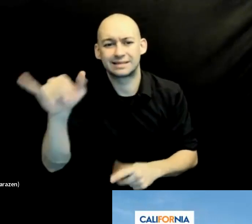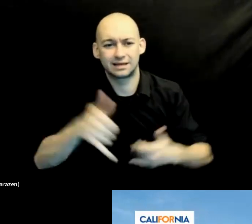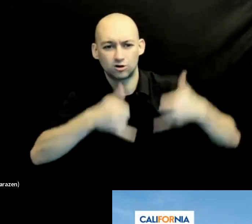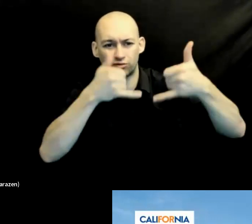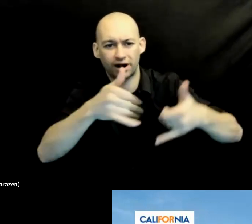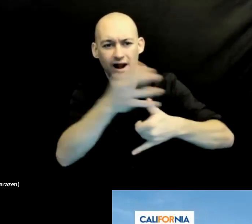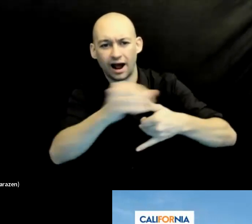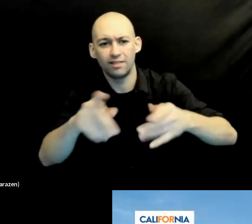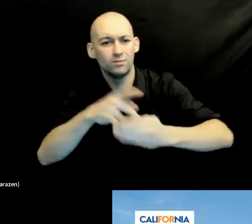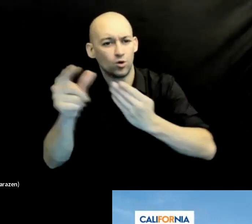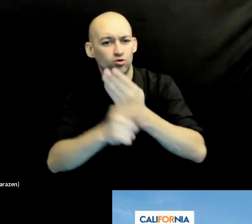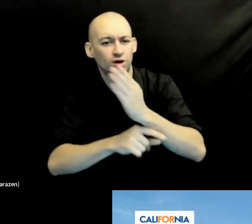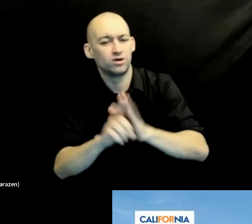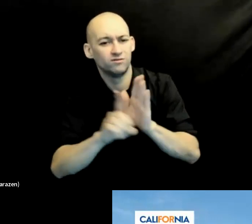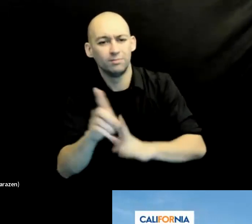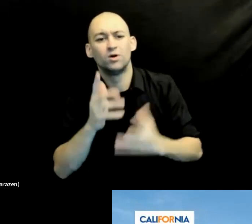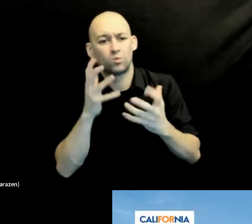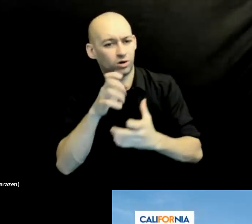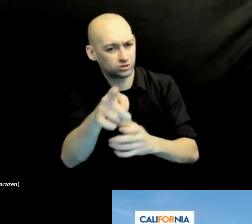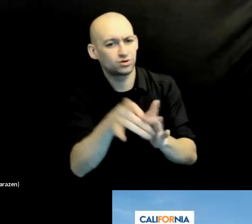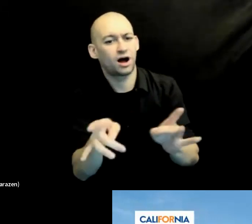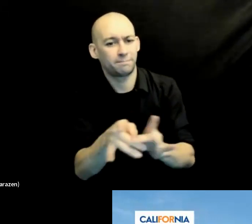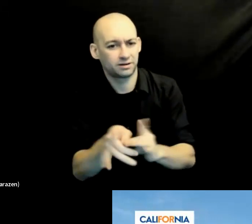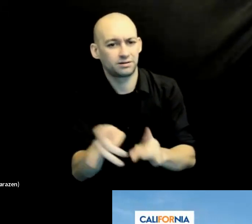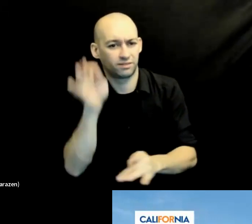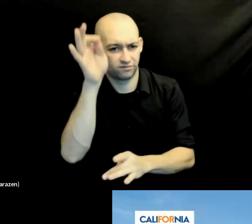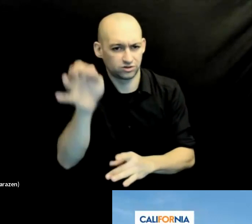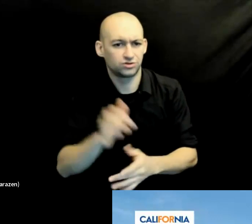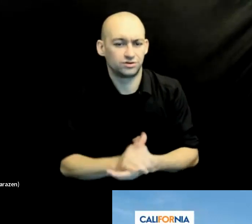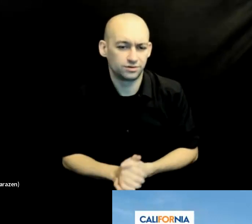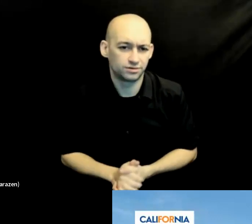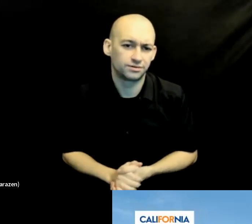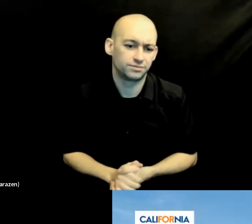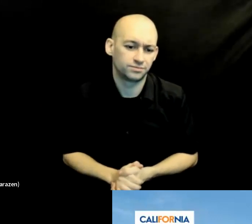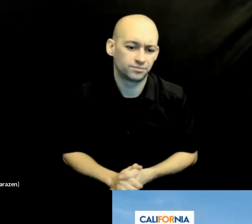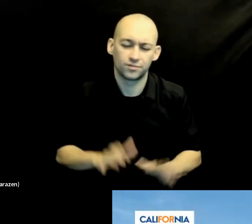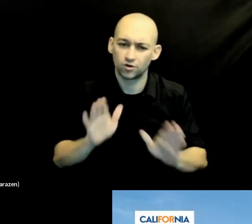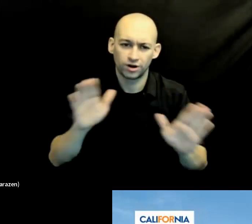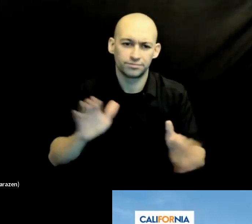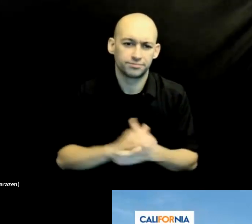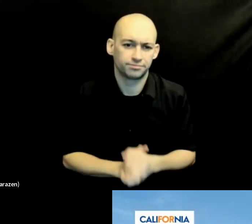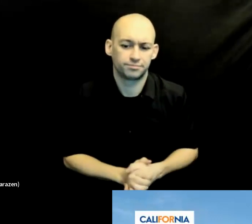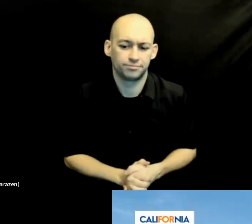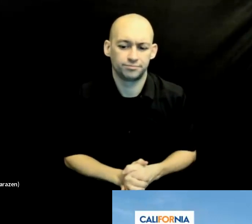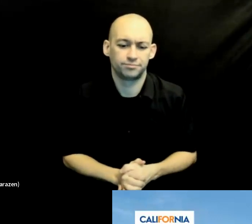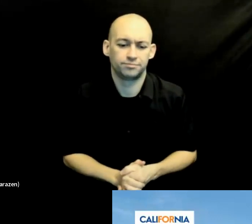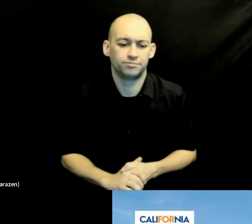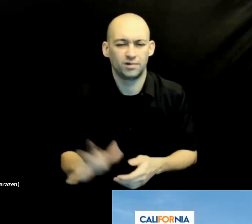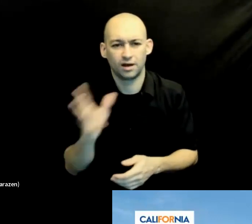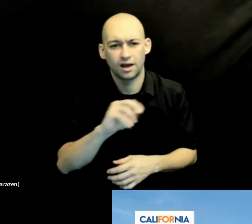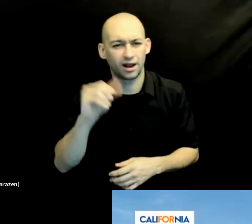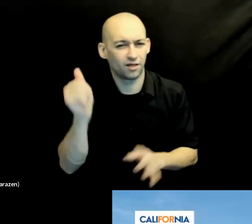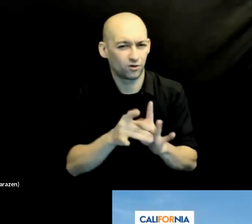would appreciate your comments. Wonderful. And another comment is around, is there a mechanism in